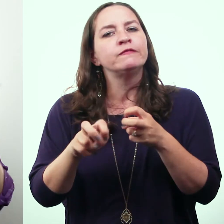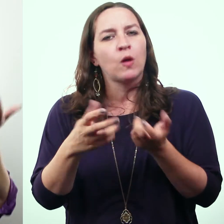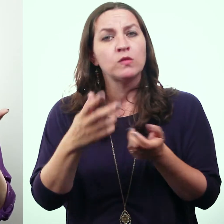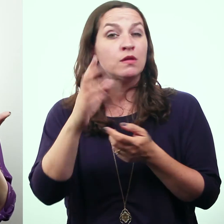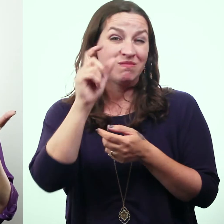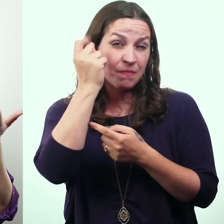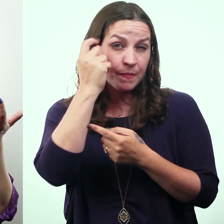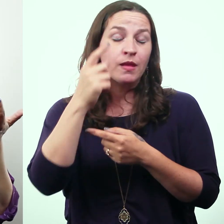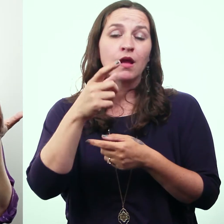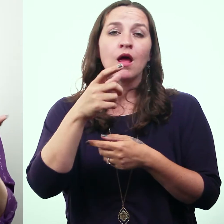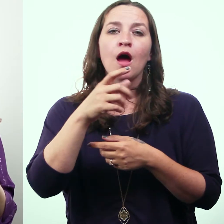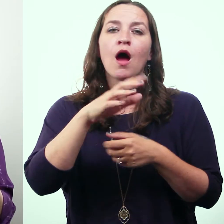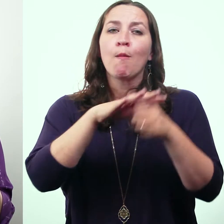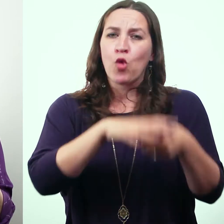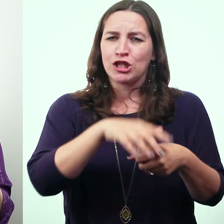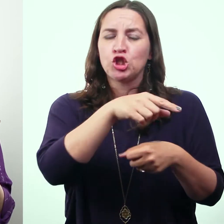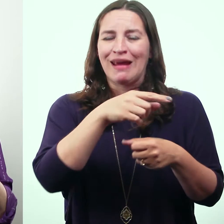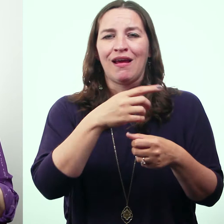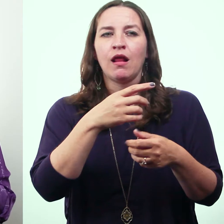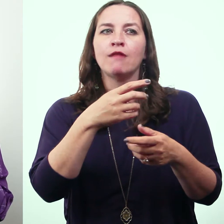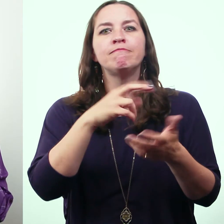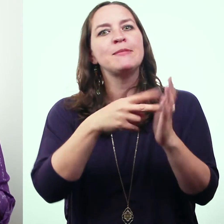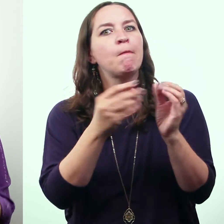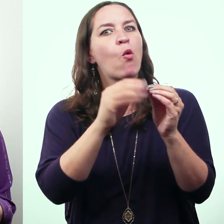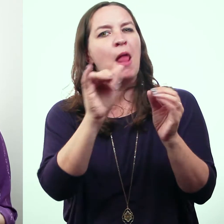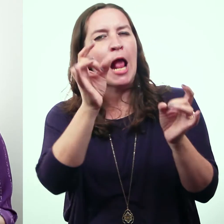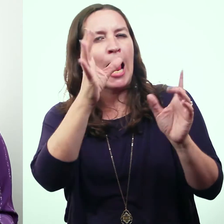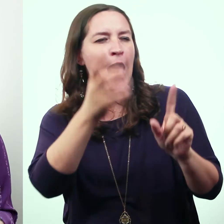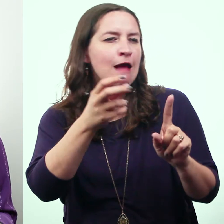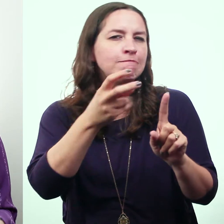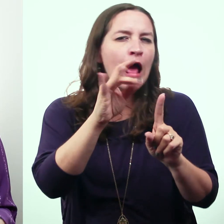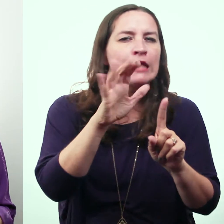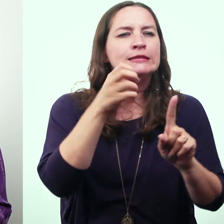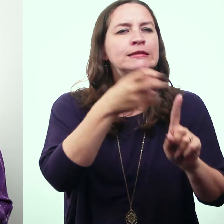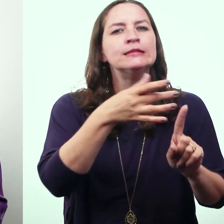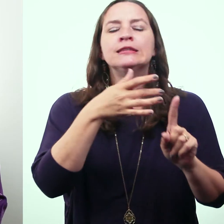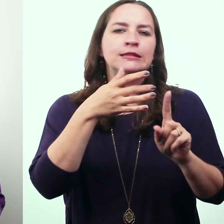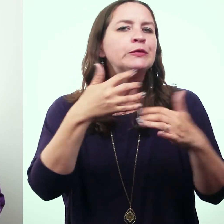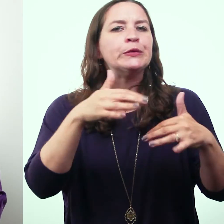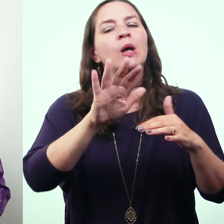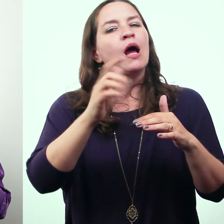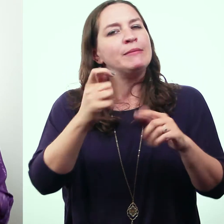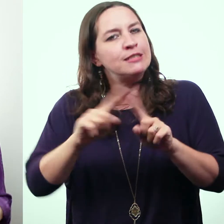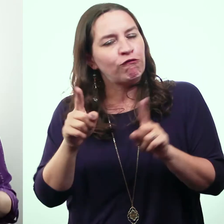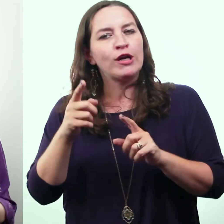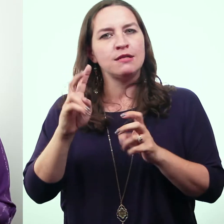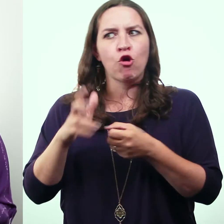erasure to violent oppression, but it does make a difference in people's lives. So as we wrap up